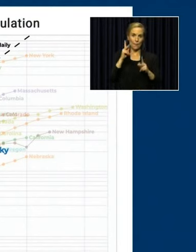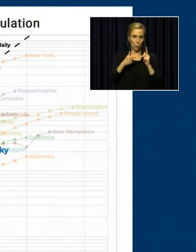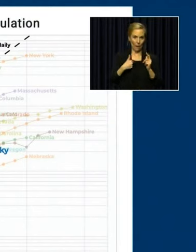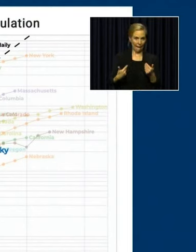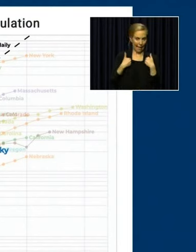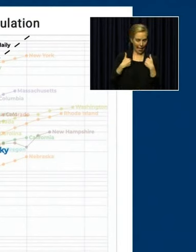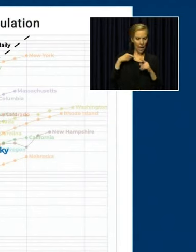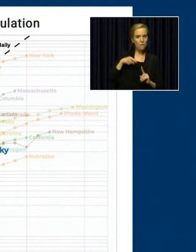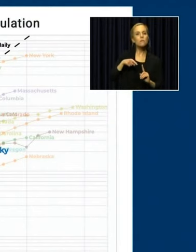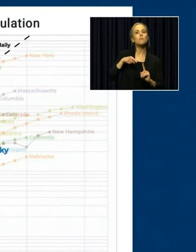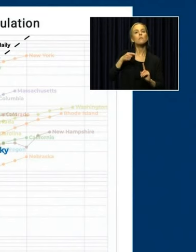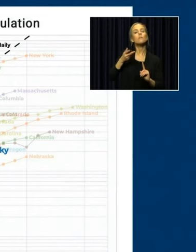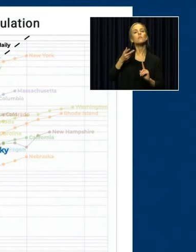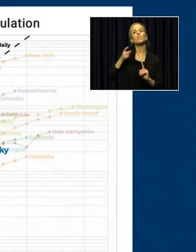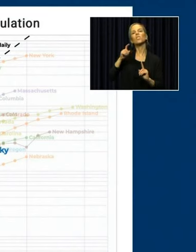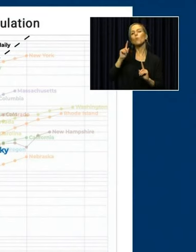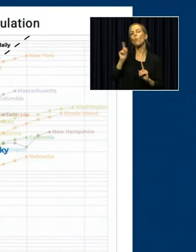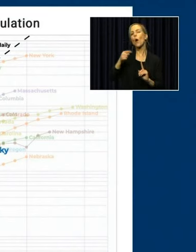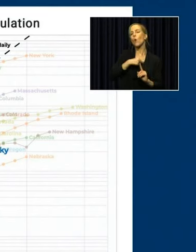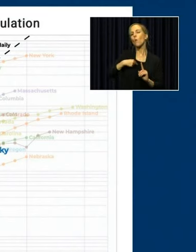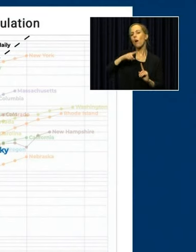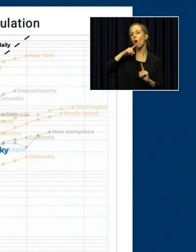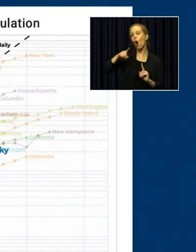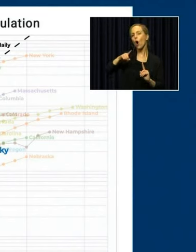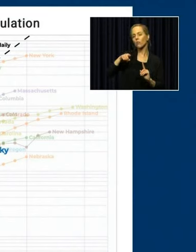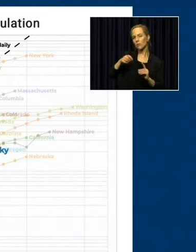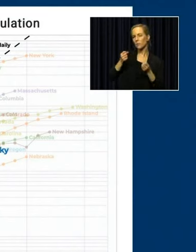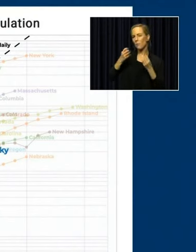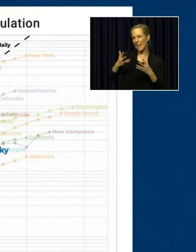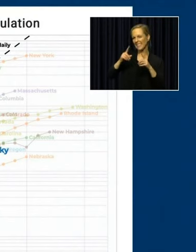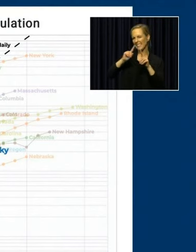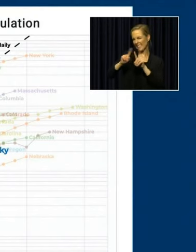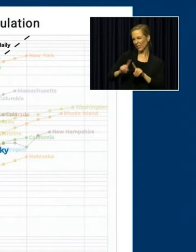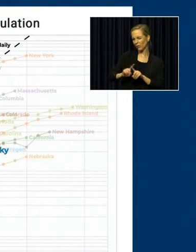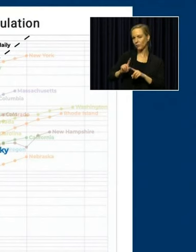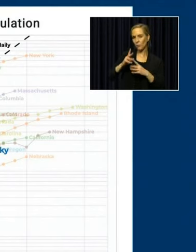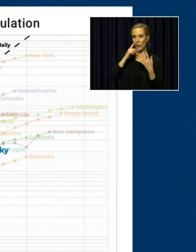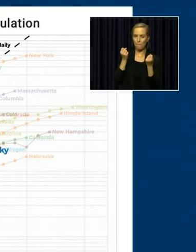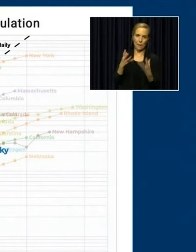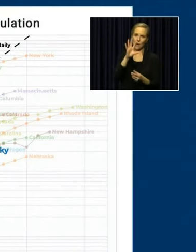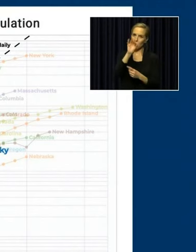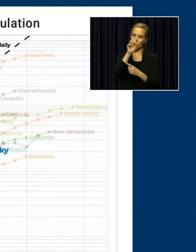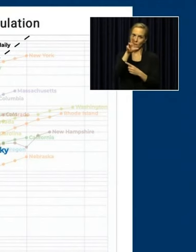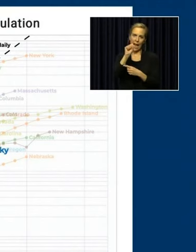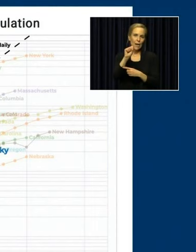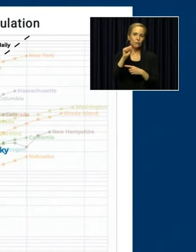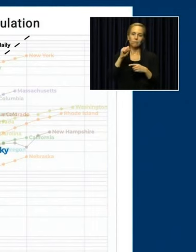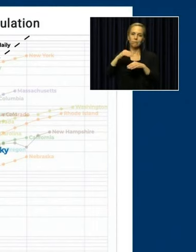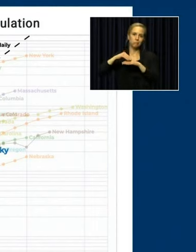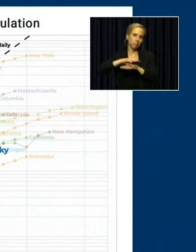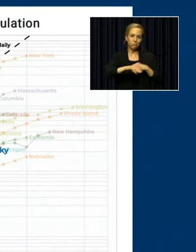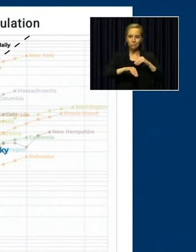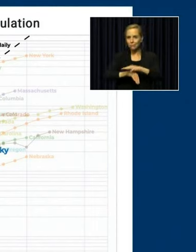THIS SHOWS AND HELPS YOU TO APPRECIATE JUST HOW MUCH STEEPER THE TROUBLE COULD GET IF WE